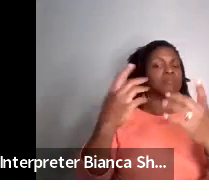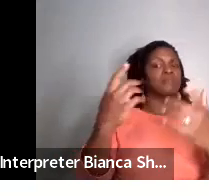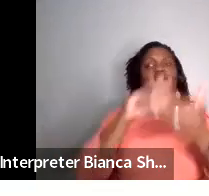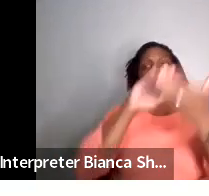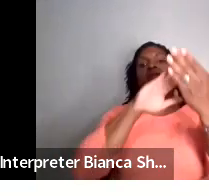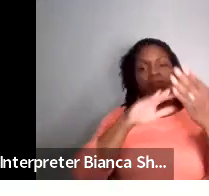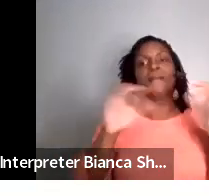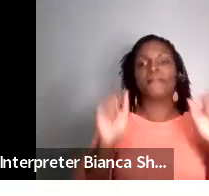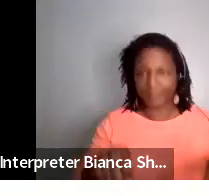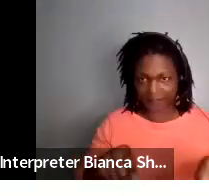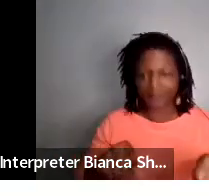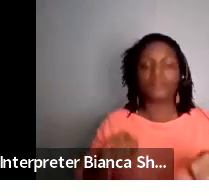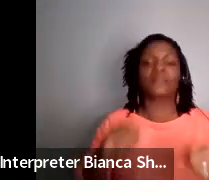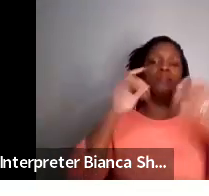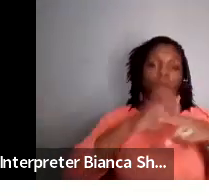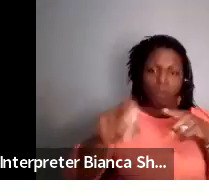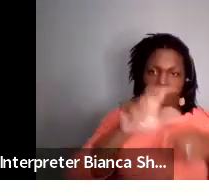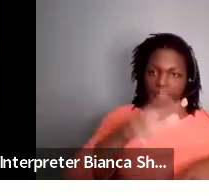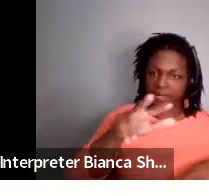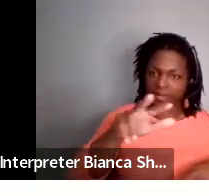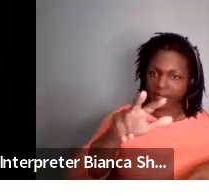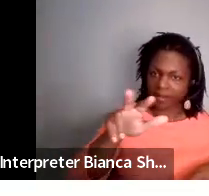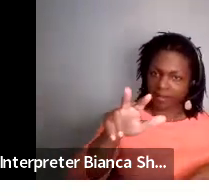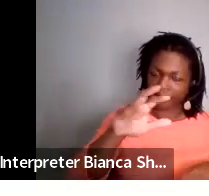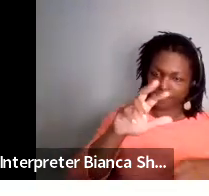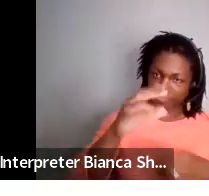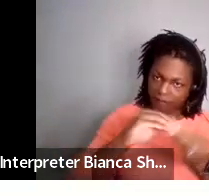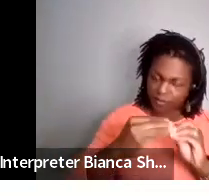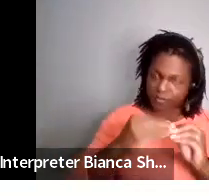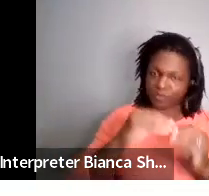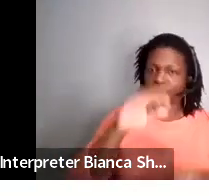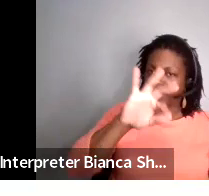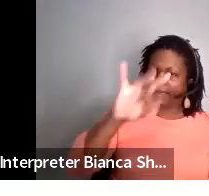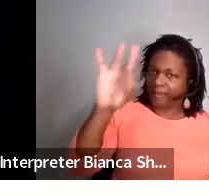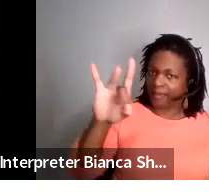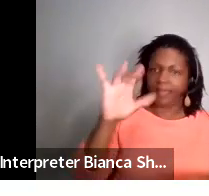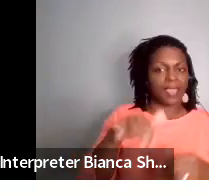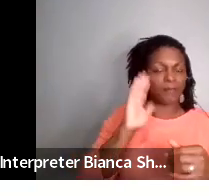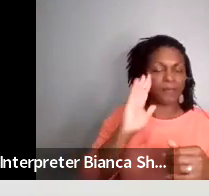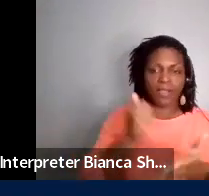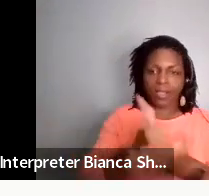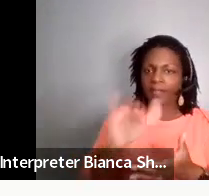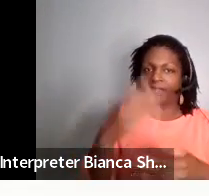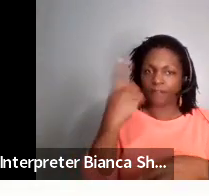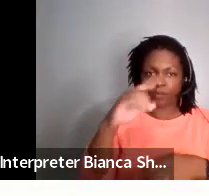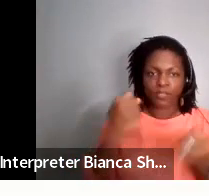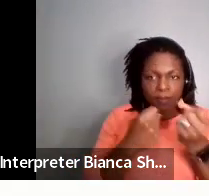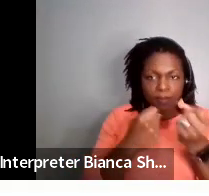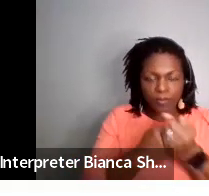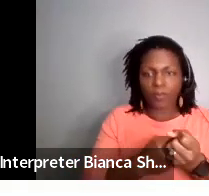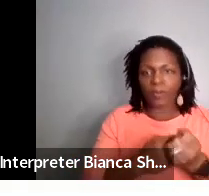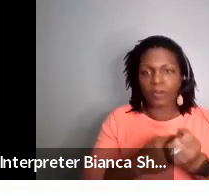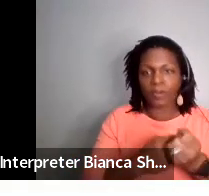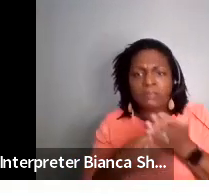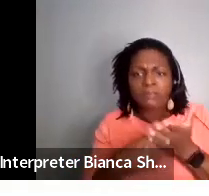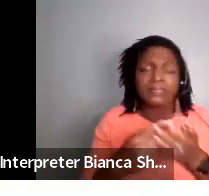linked to someone within their local area most of the time for support services to talk with, to help them to that next step.